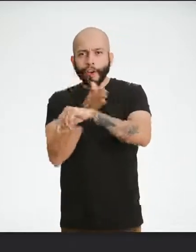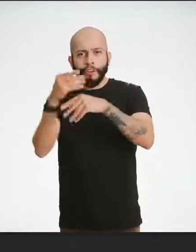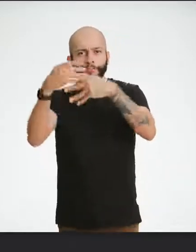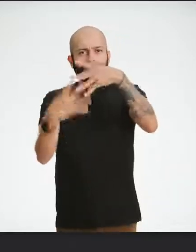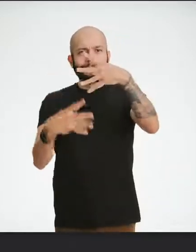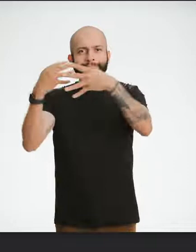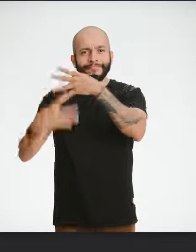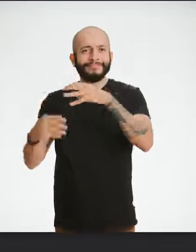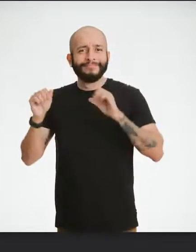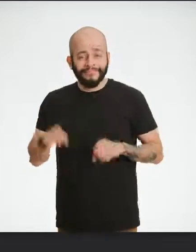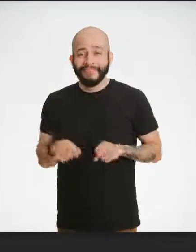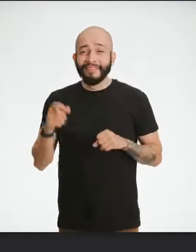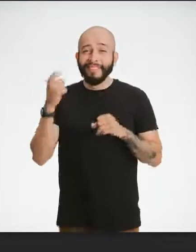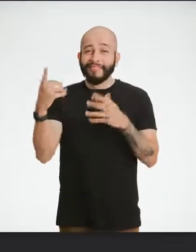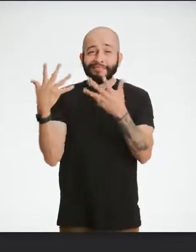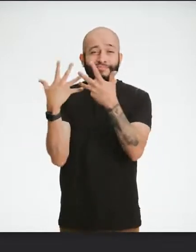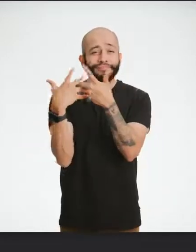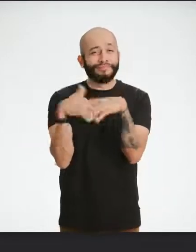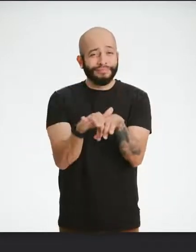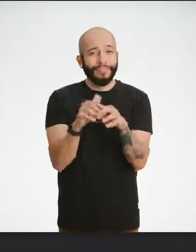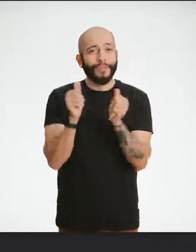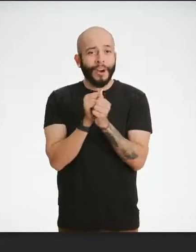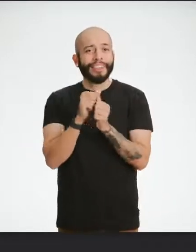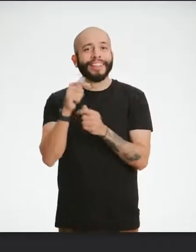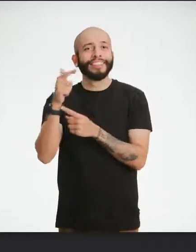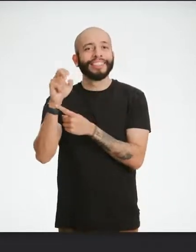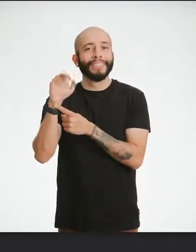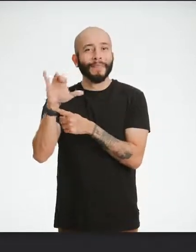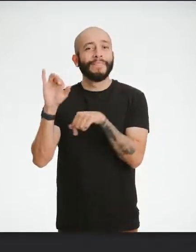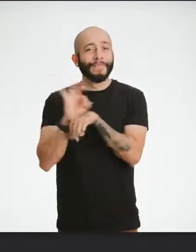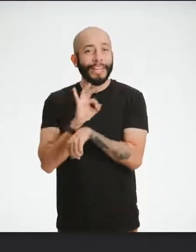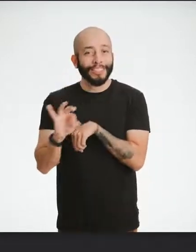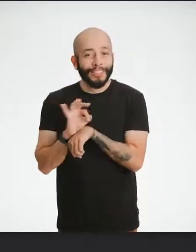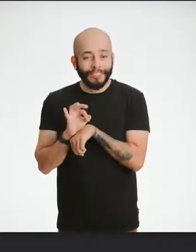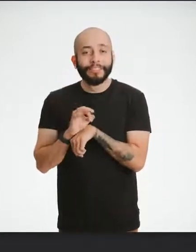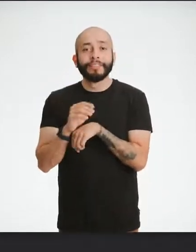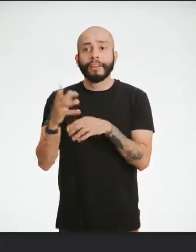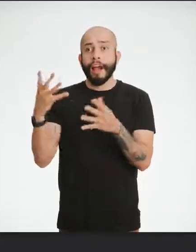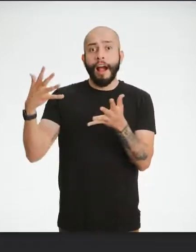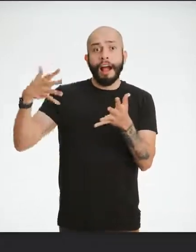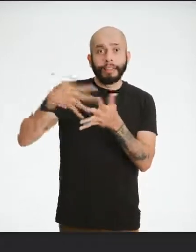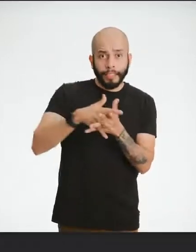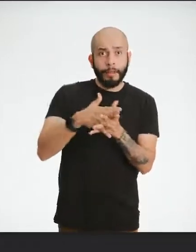hold any collection of songs. And it works seamlessly with generic functions too.